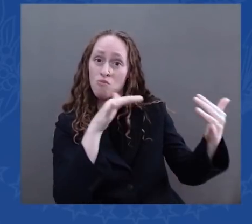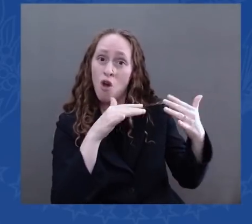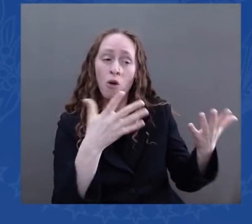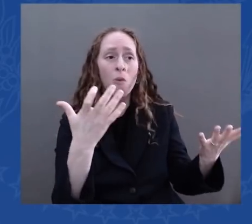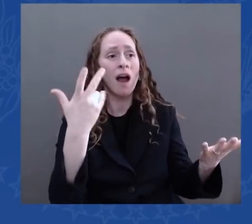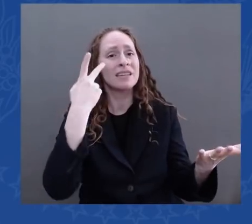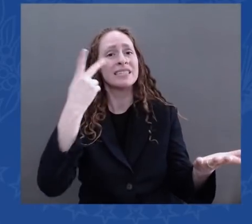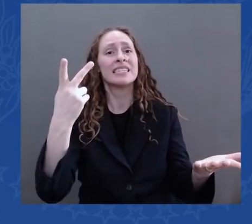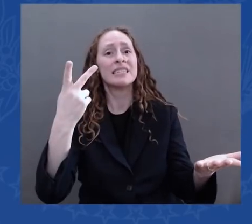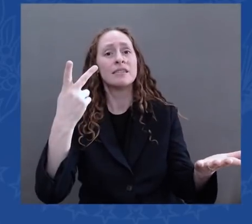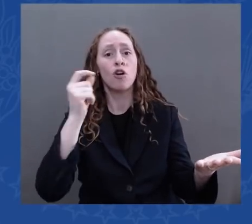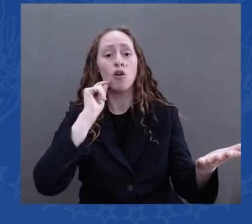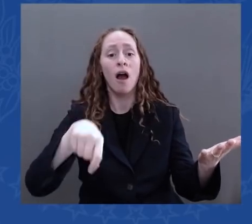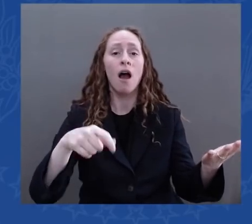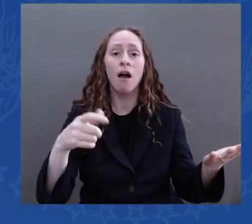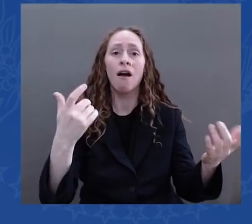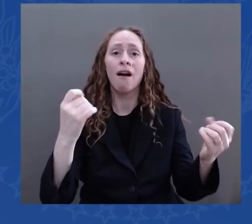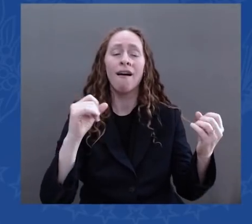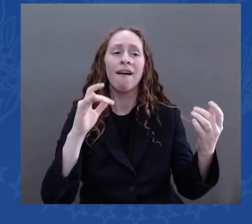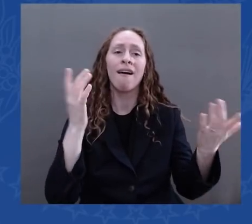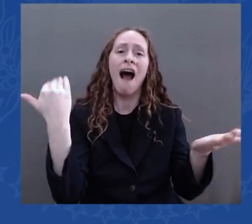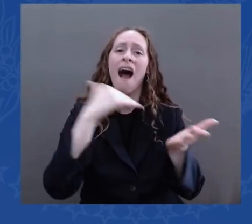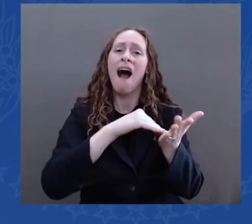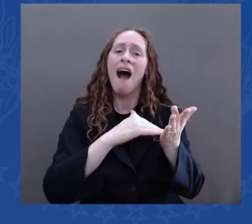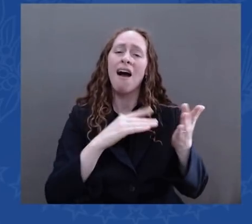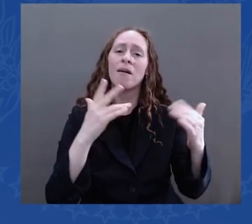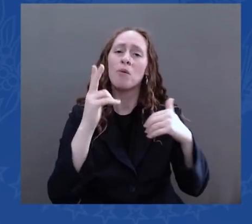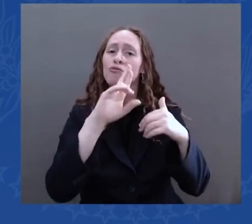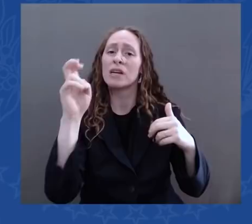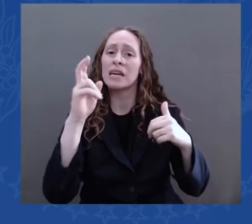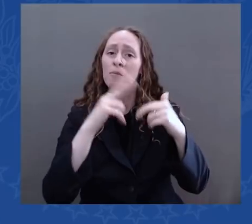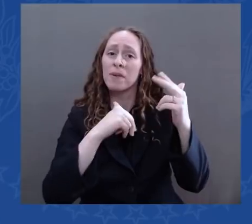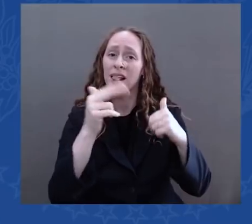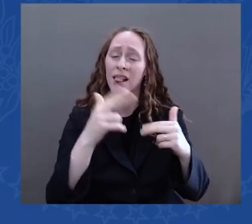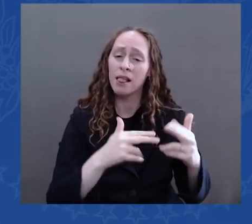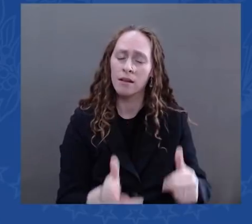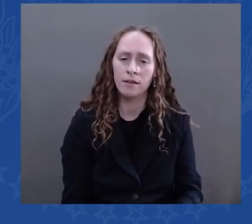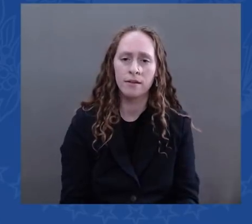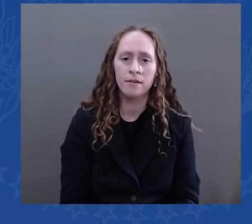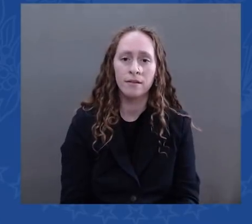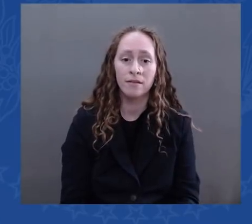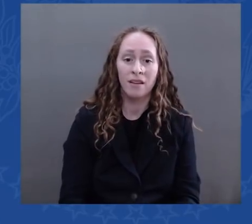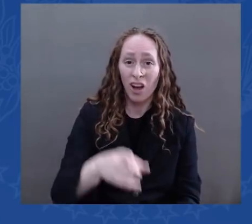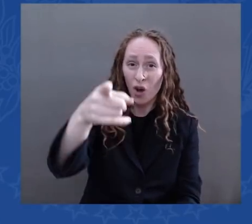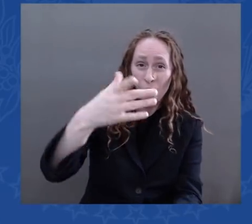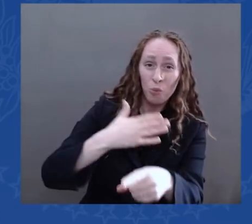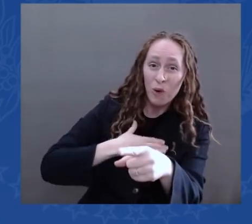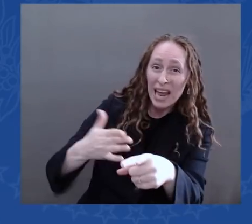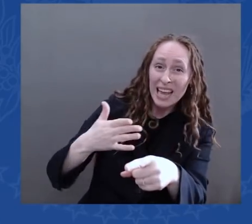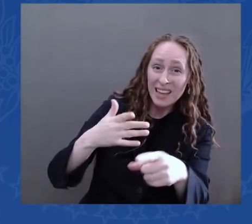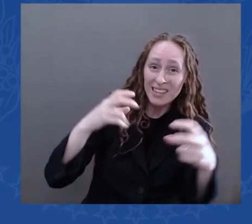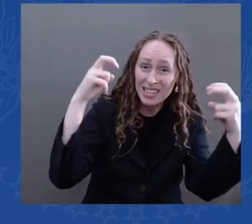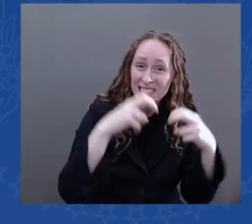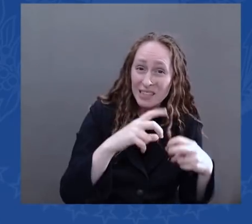Mr. President, whether or not you would be willing to meet with President Putin again? The President: It depends on what he wants to talk about. The Press: Thank you. Okay. Last question.